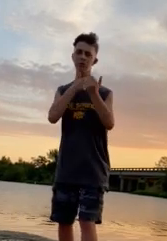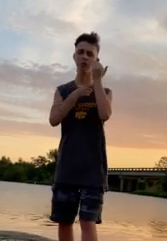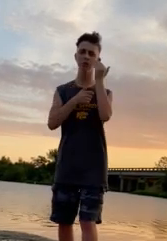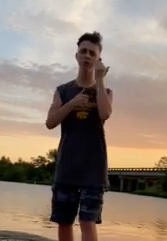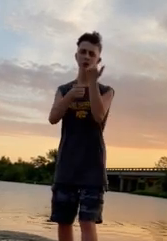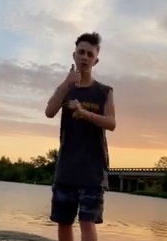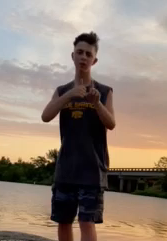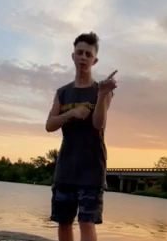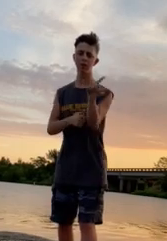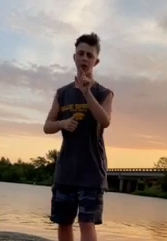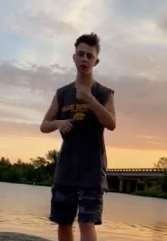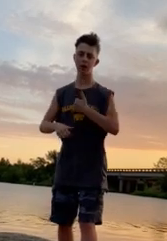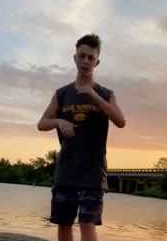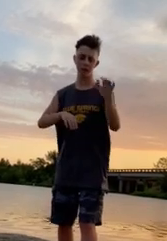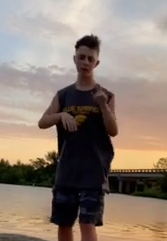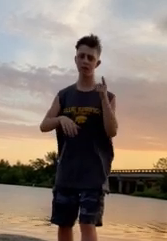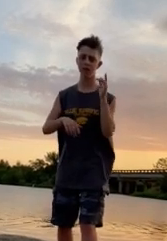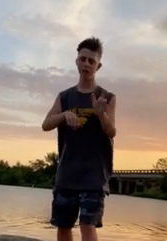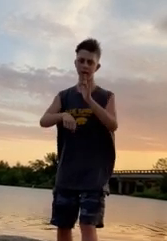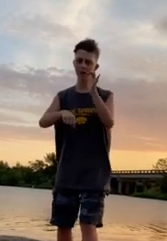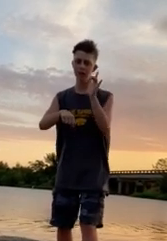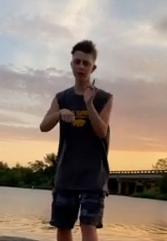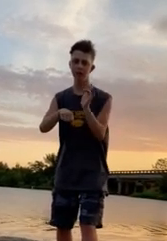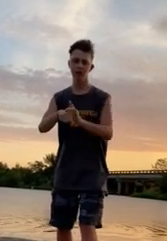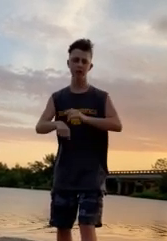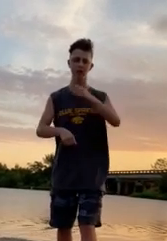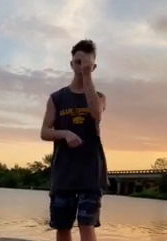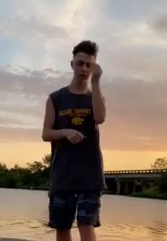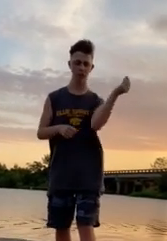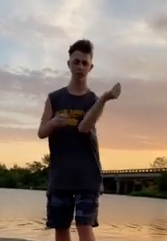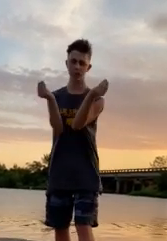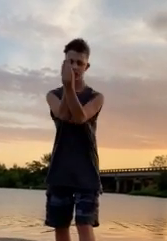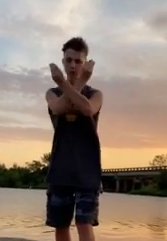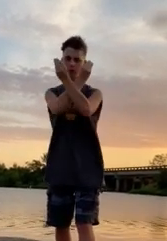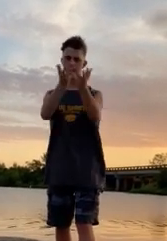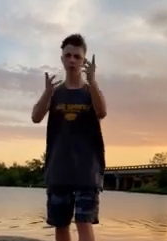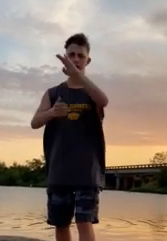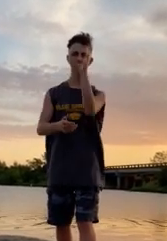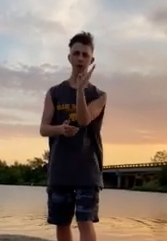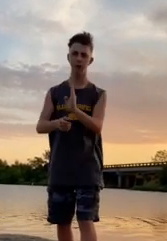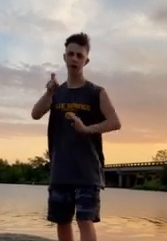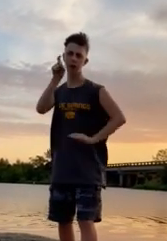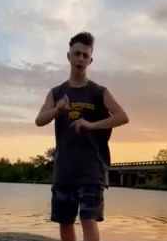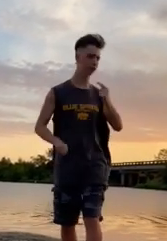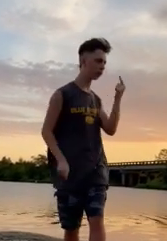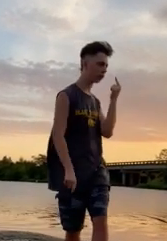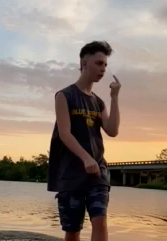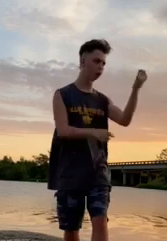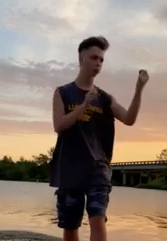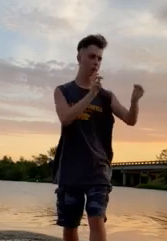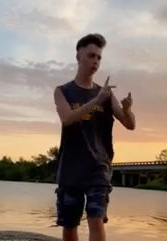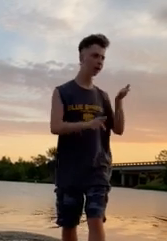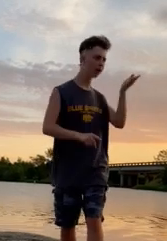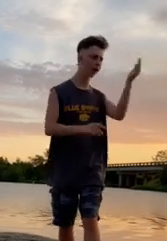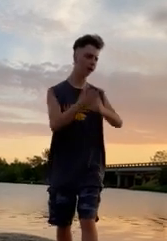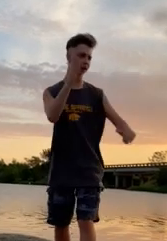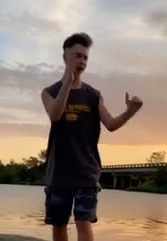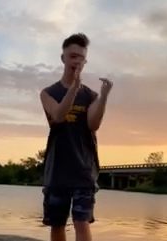Who knows everywhere you've been And He's telling you that you never have to go back there again